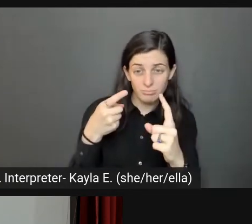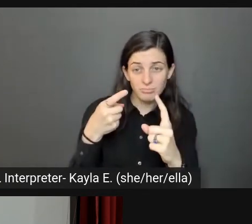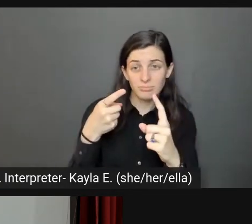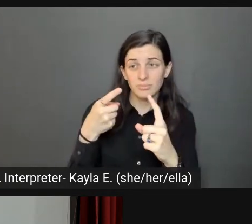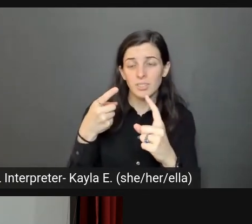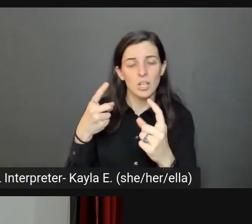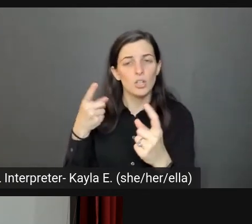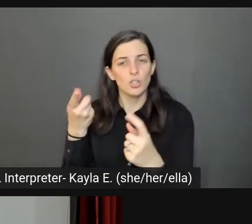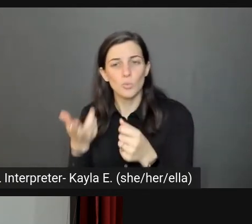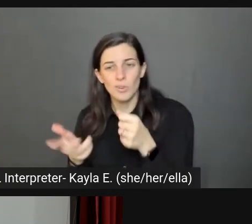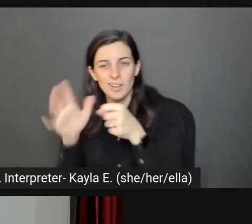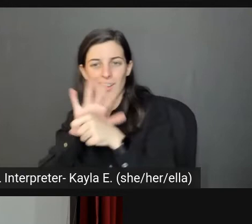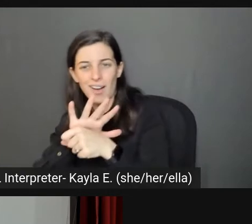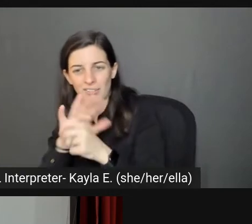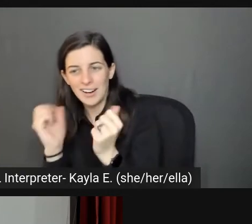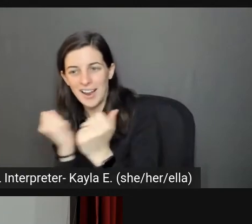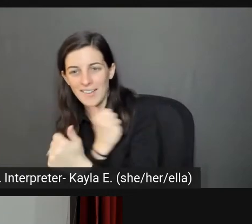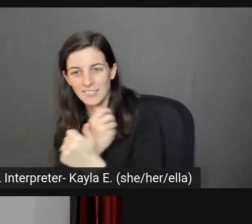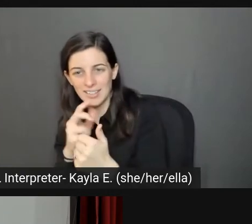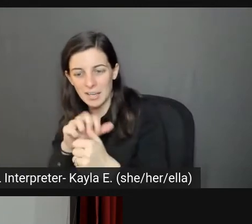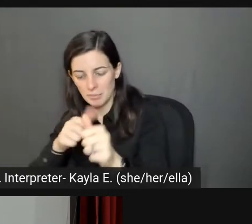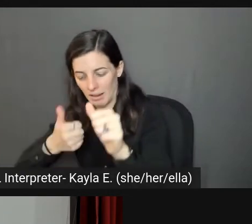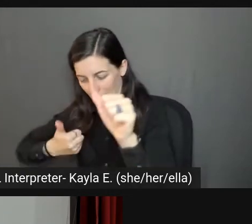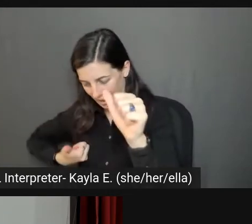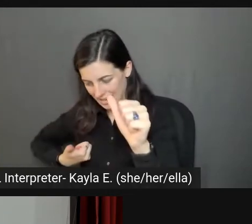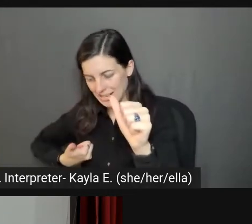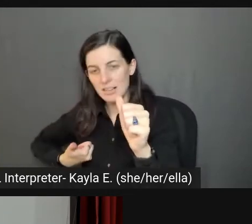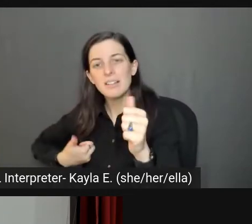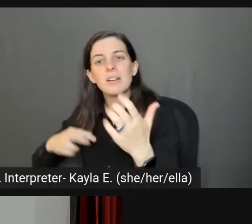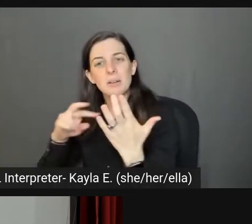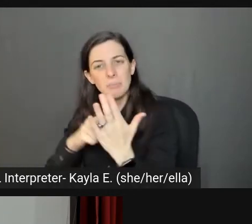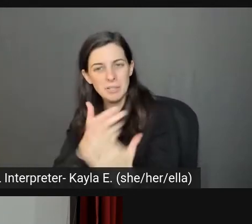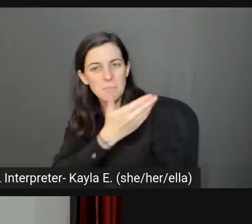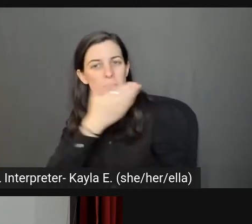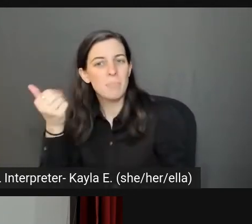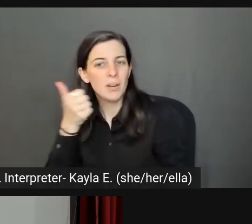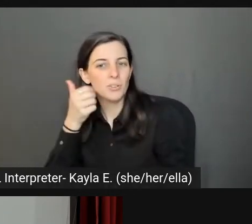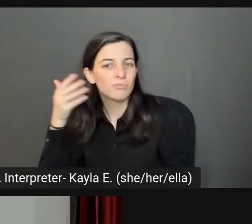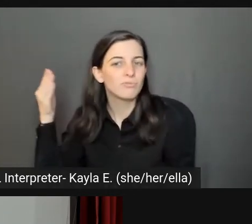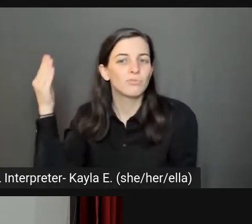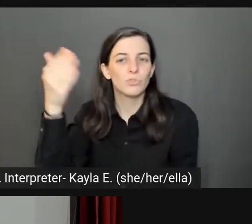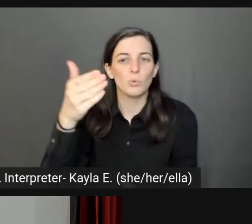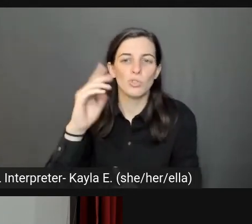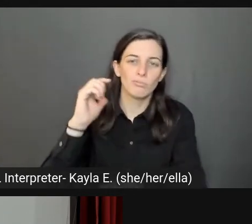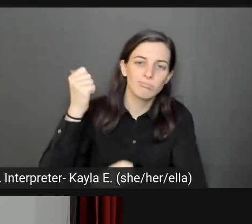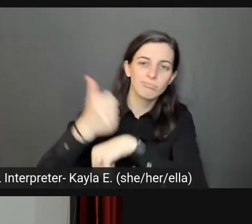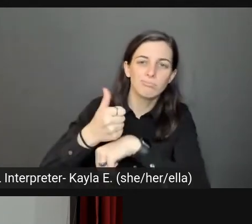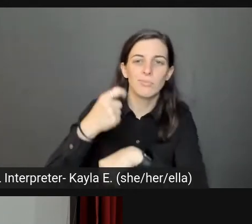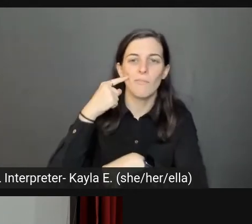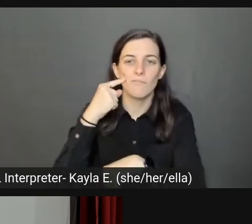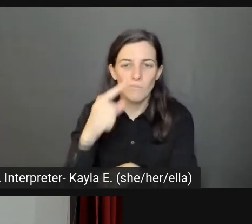the better we are for the future of accessibility. Because we want products to be accessible. It's not only about the minimum compliance.